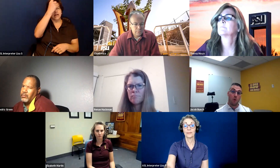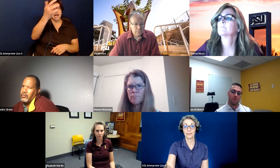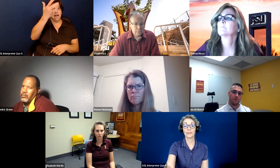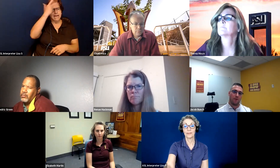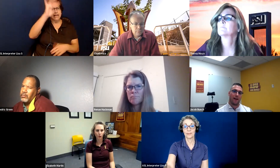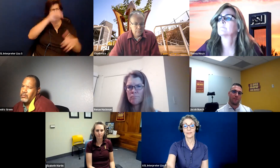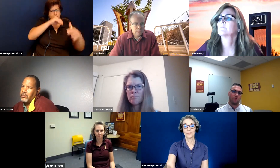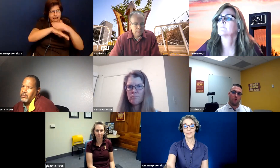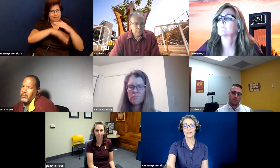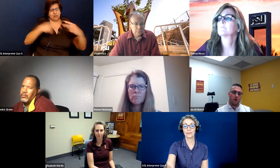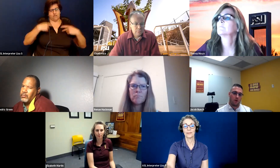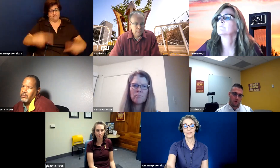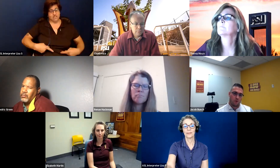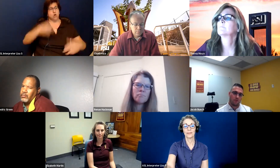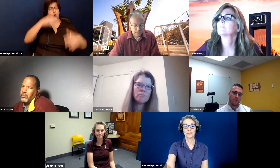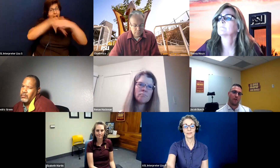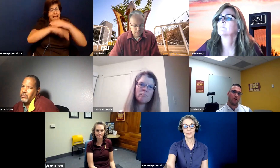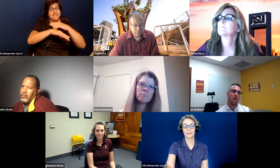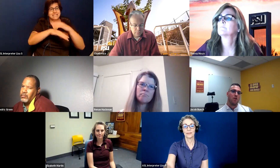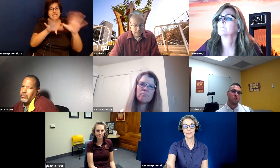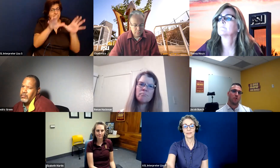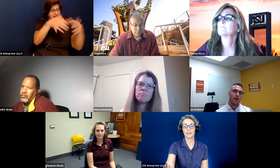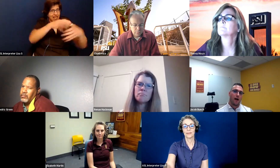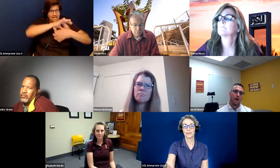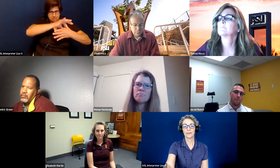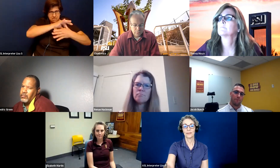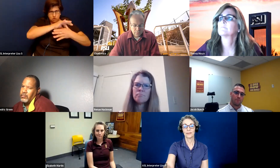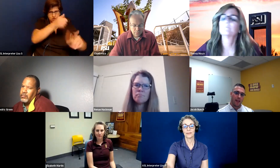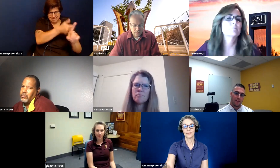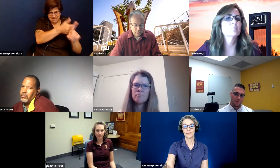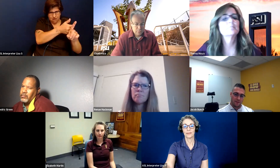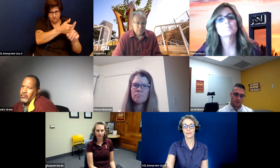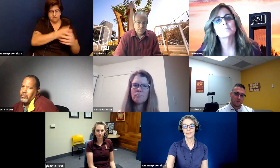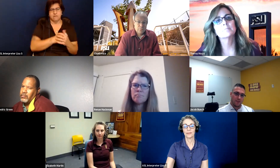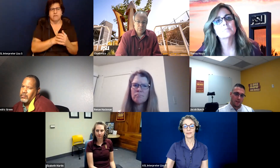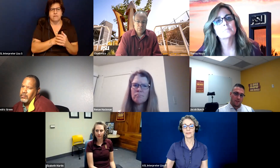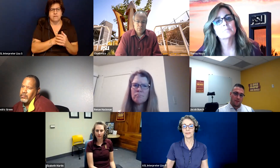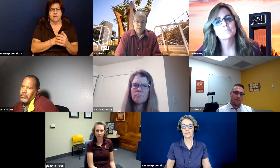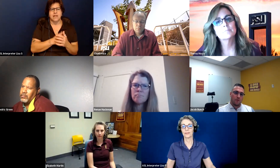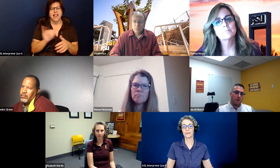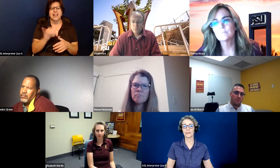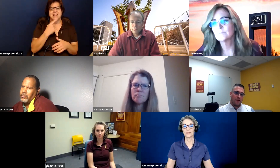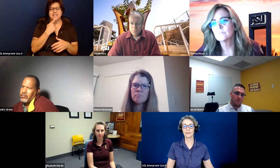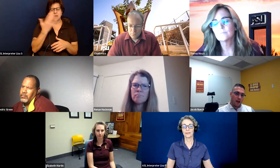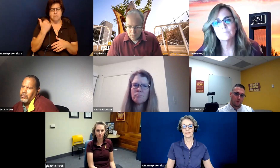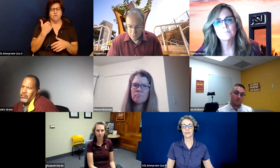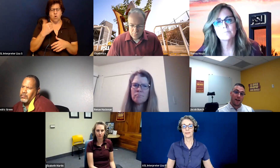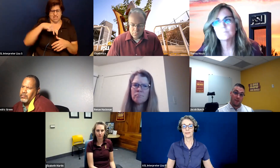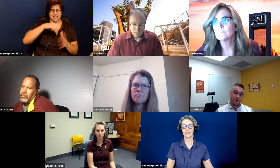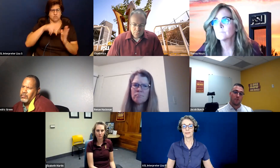or physical access to the course material. So, as I mentioned, this is a role I've been in for five years,